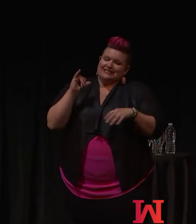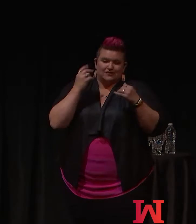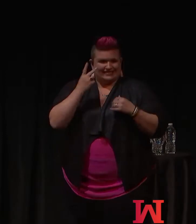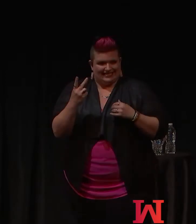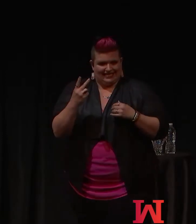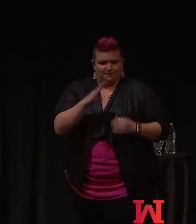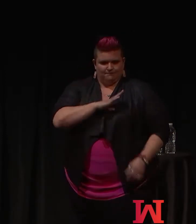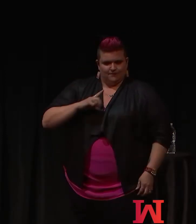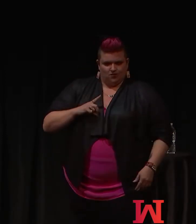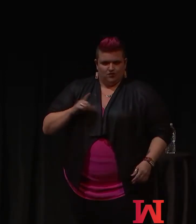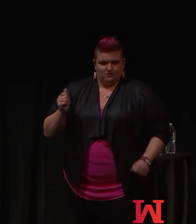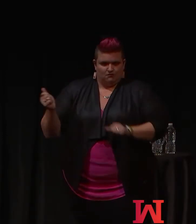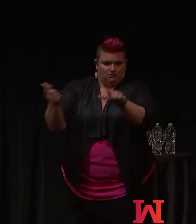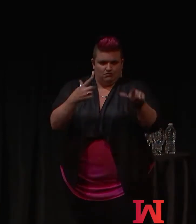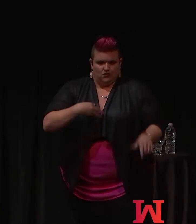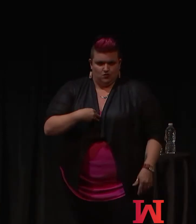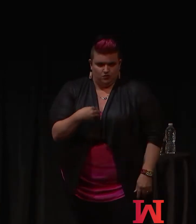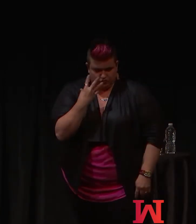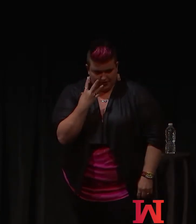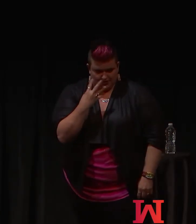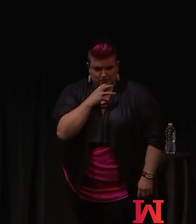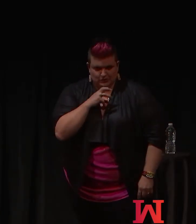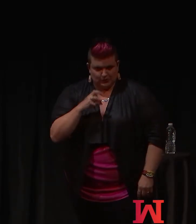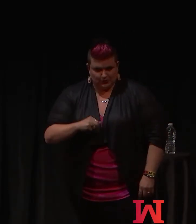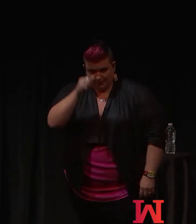board rooms full of old, white men being giving dominion